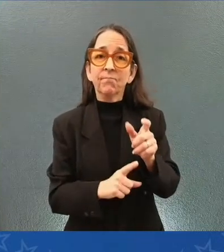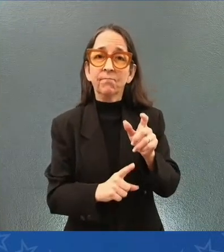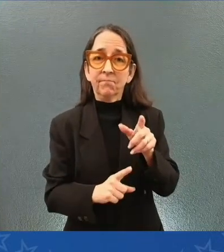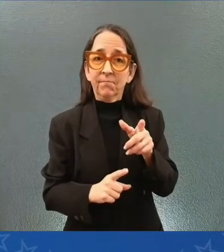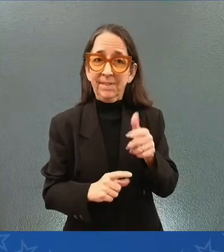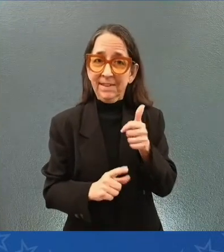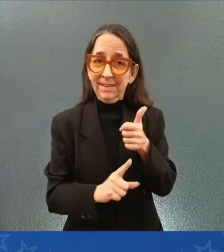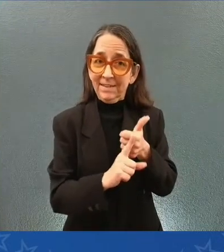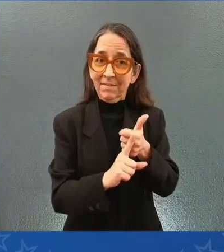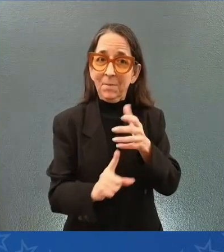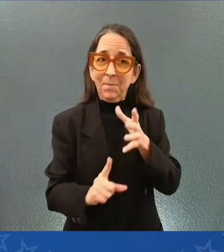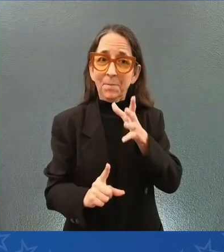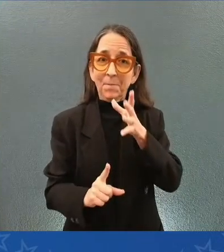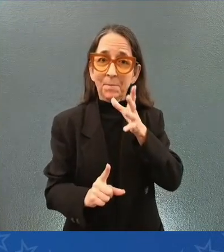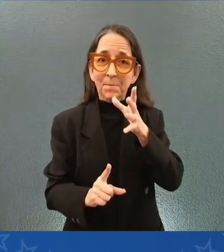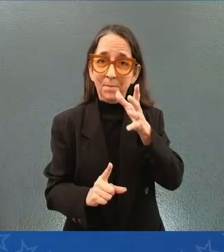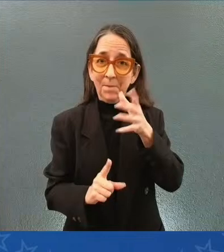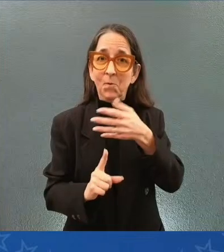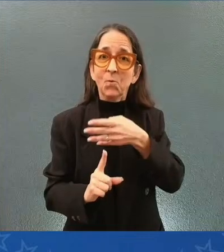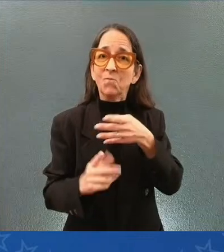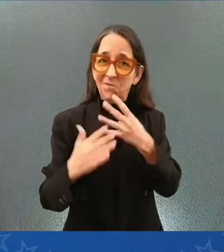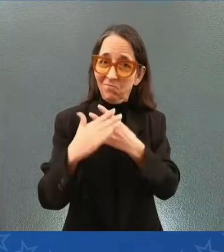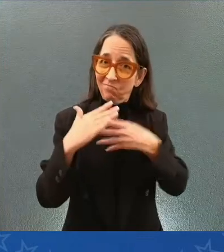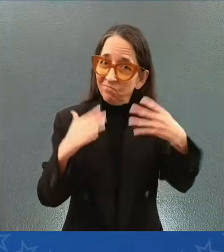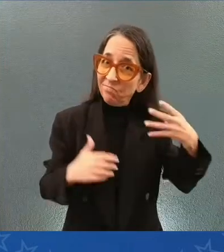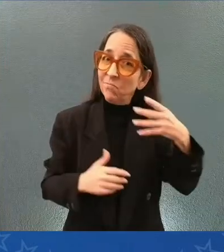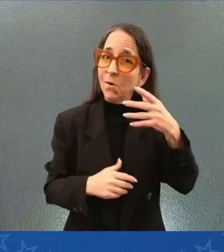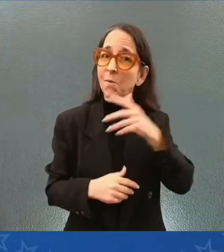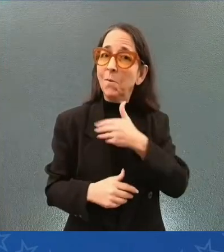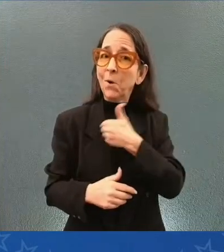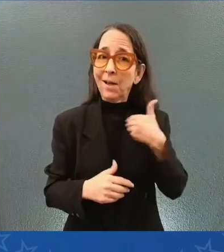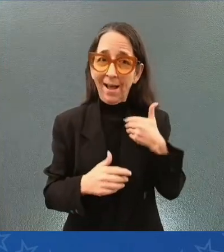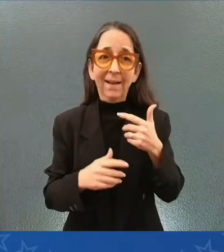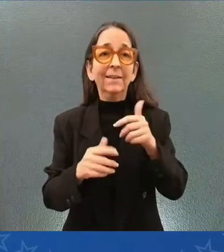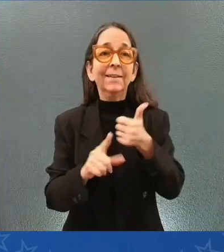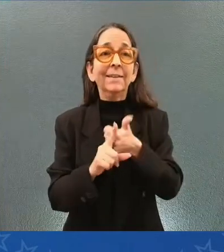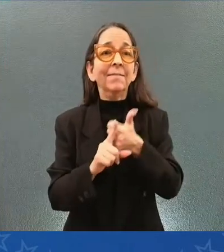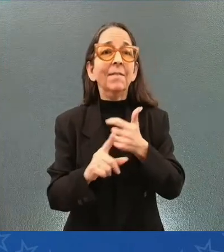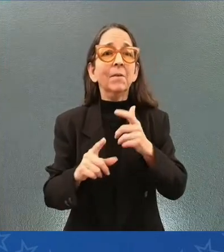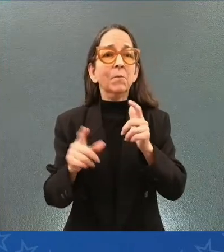Ralph Lauren transformed a small necktie business into one of America's most iconic brands,